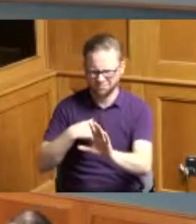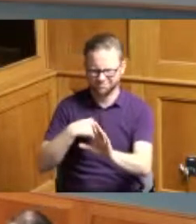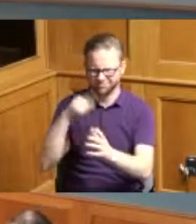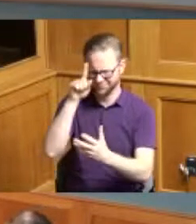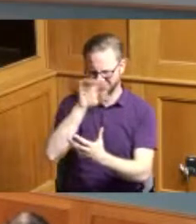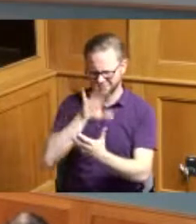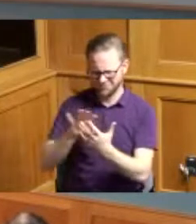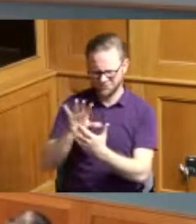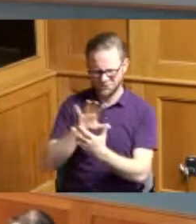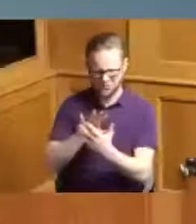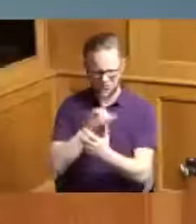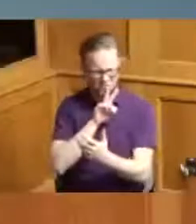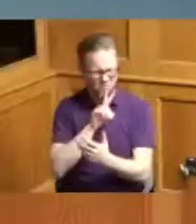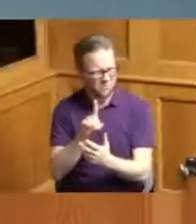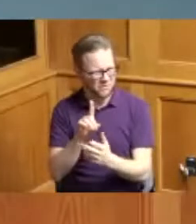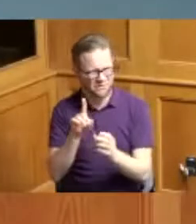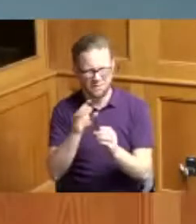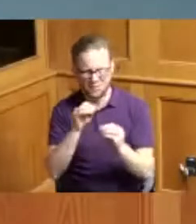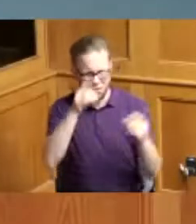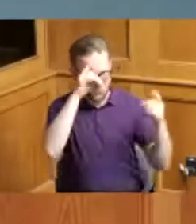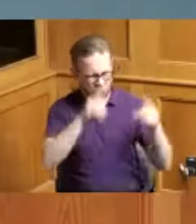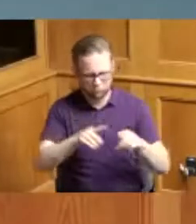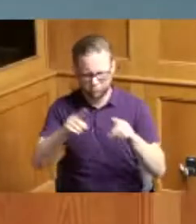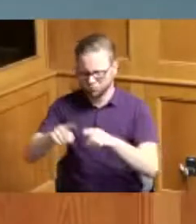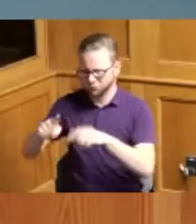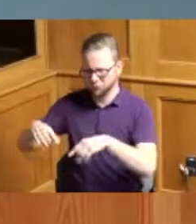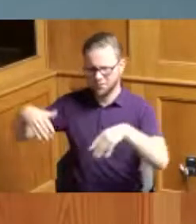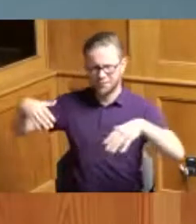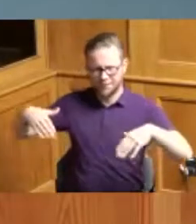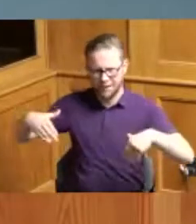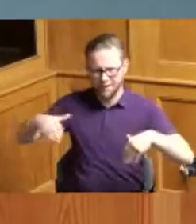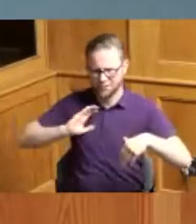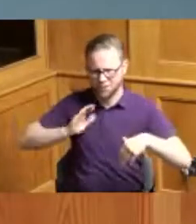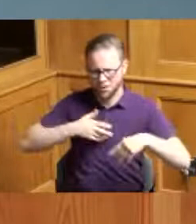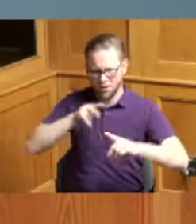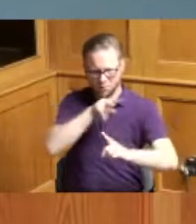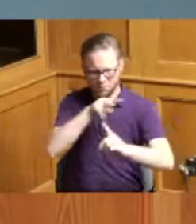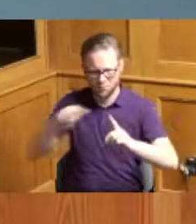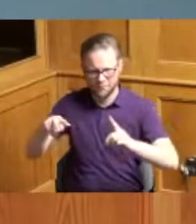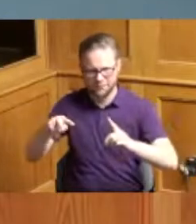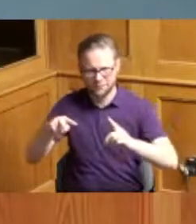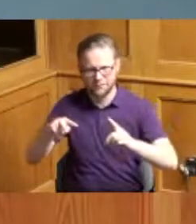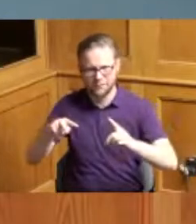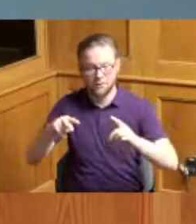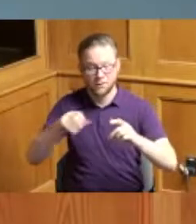there has not really been a consensus on where we are and so when we talk about staff working full